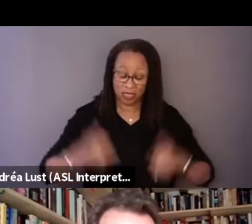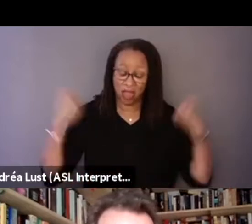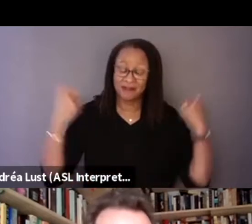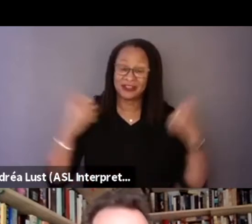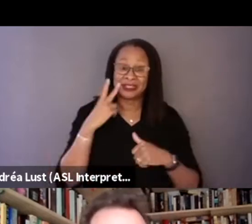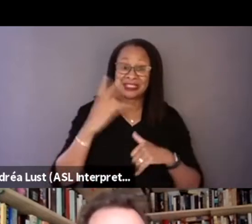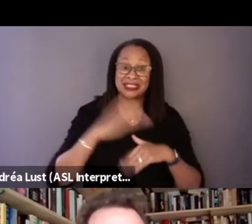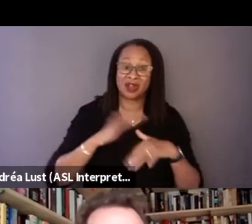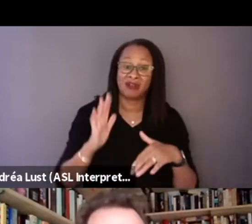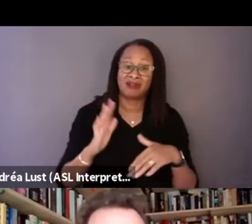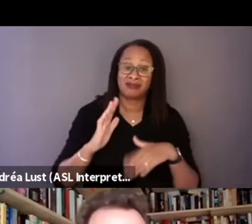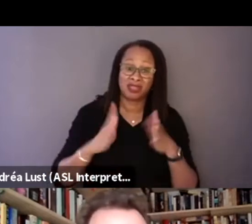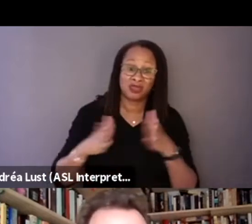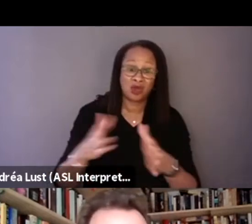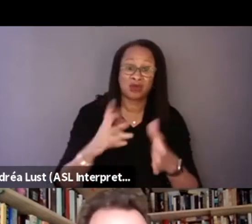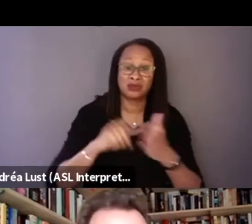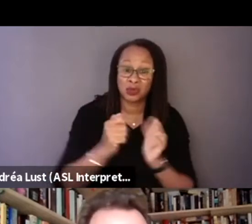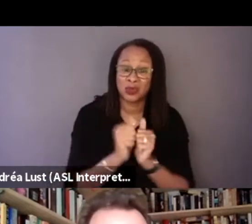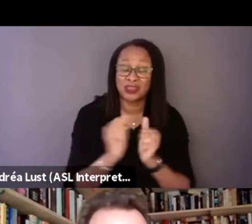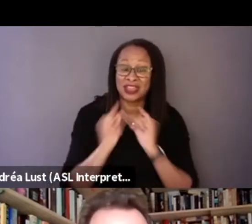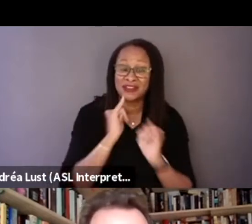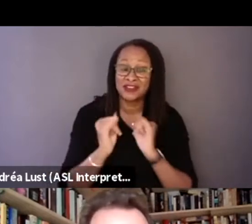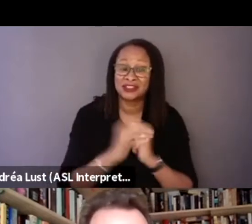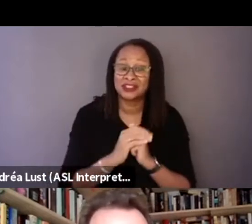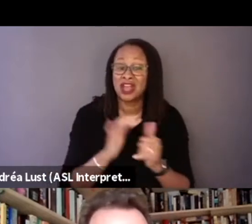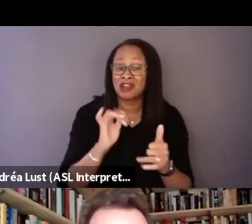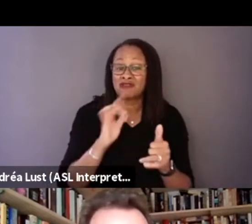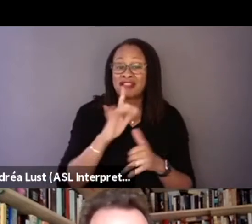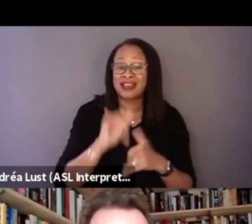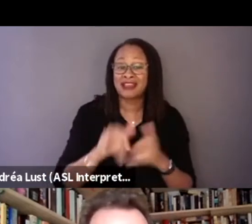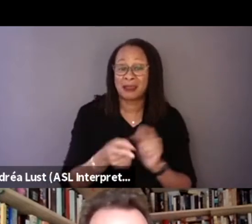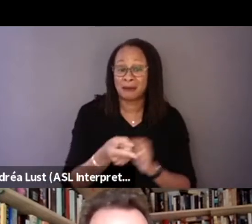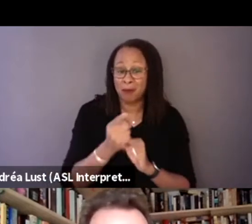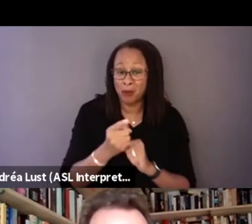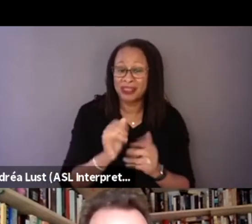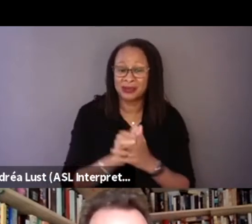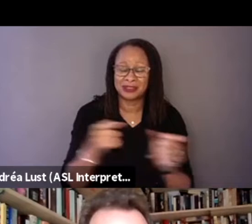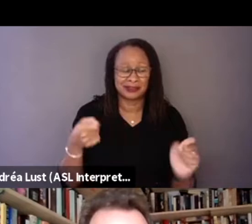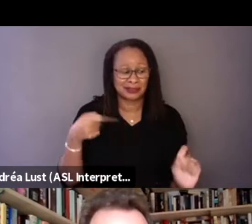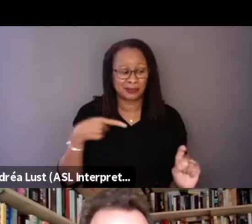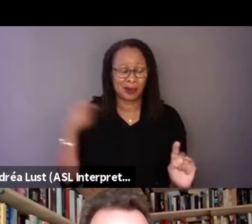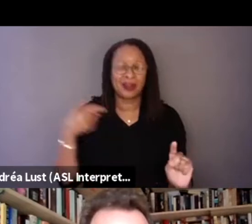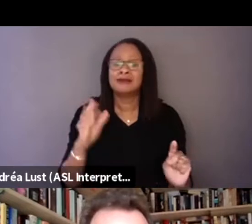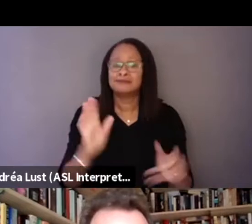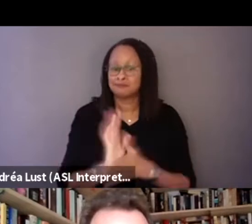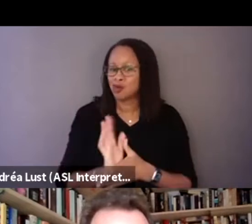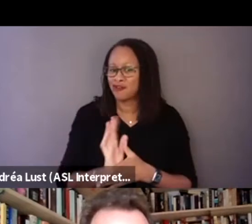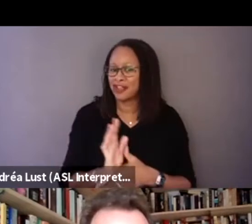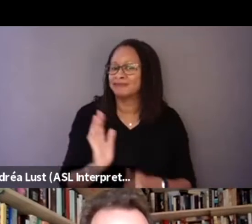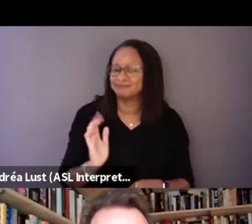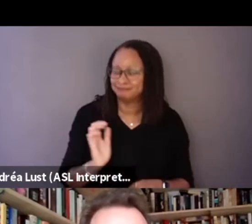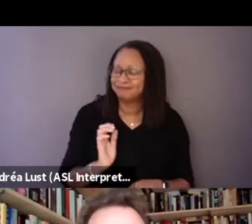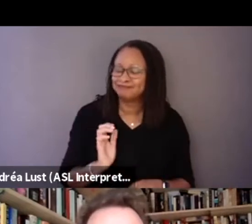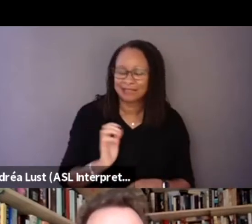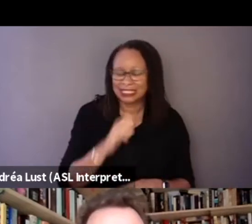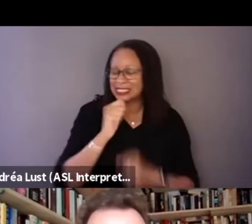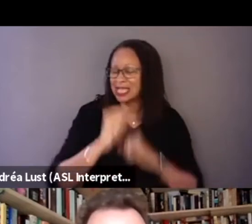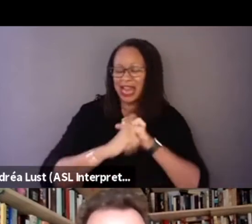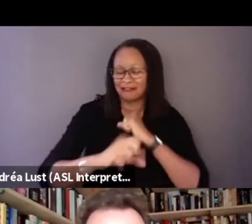Let's get started with this interview." And really in that moment, there was this spark of this is a movie. This is not a promotional video.